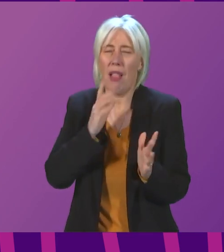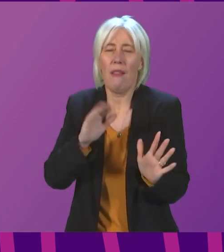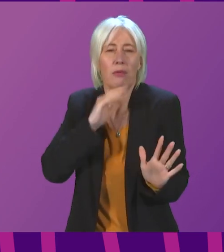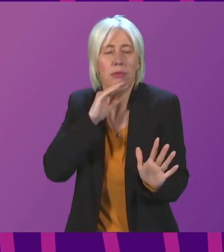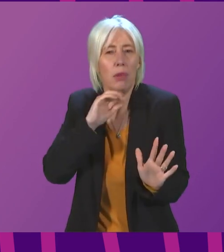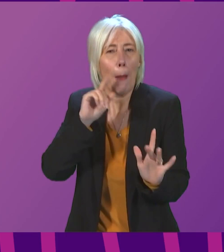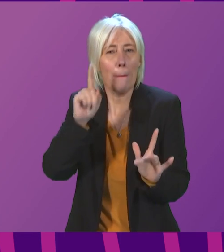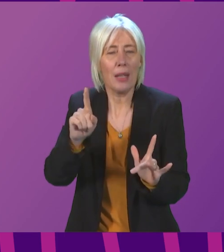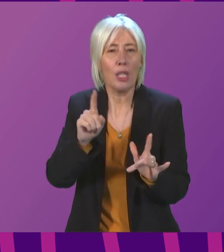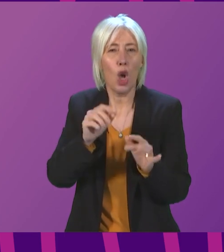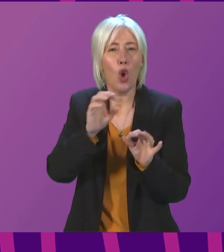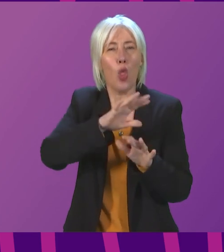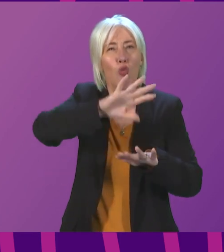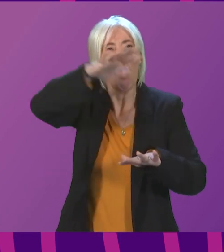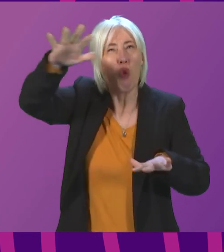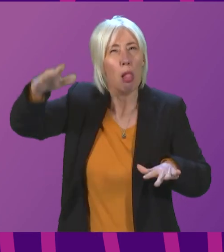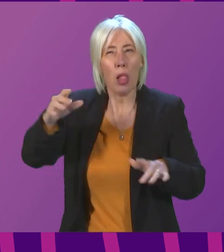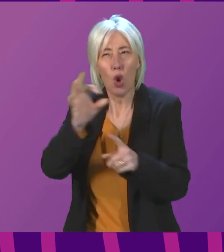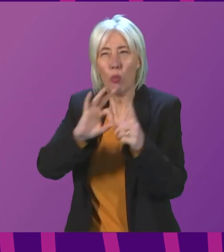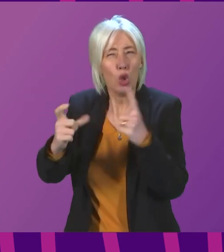but rural communities are not getting what they expected.